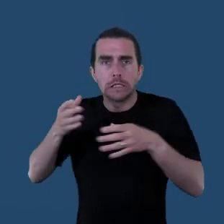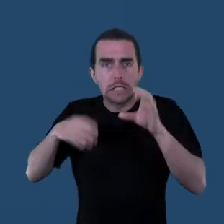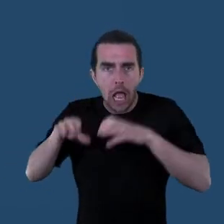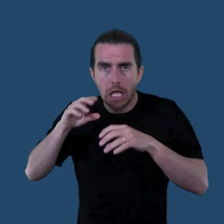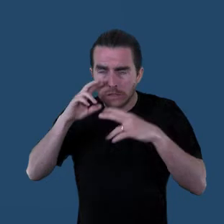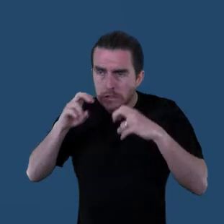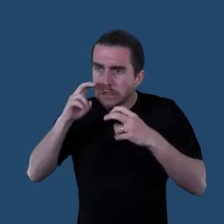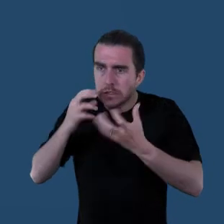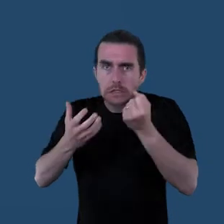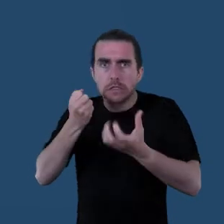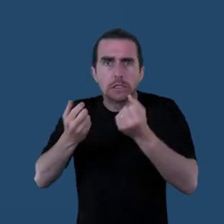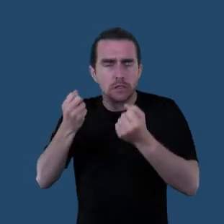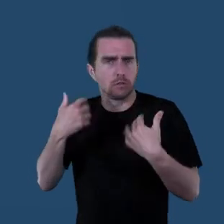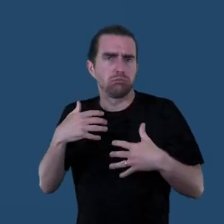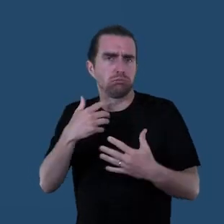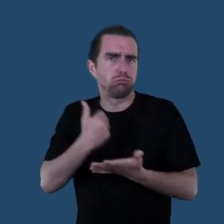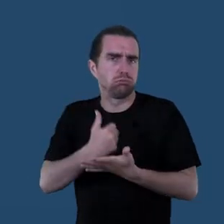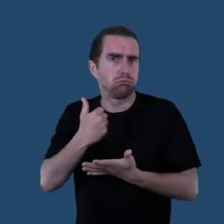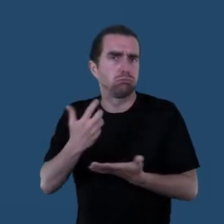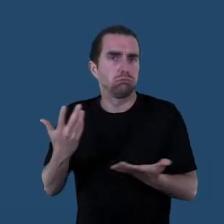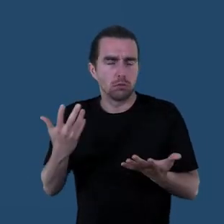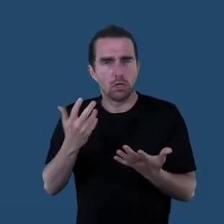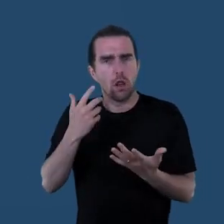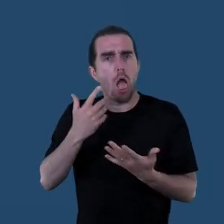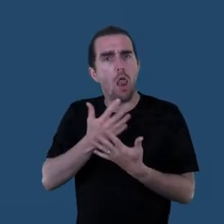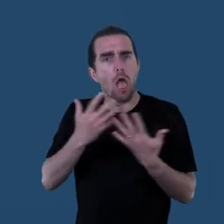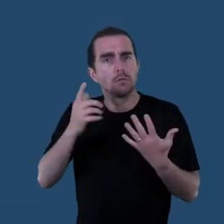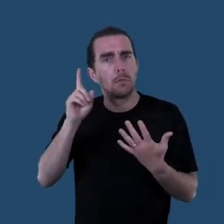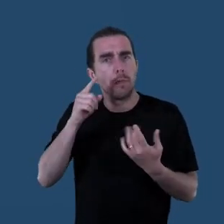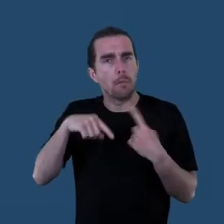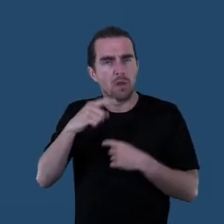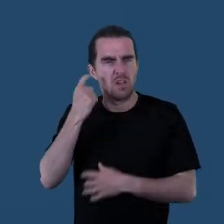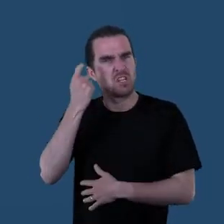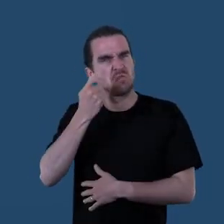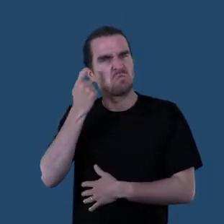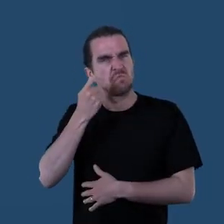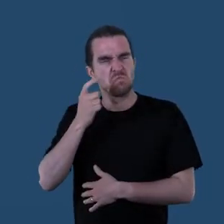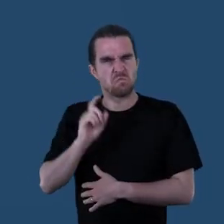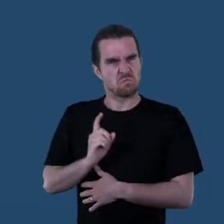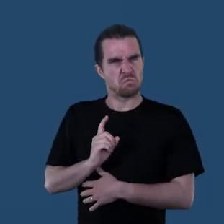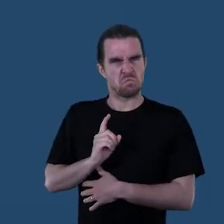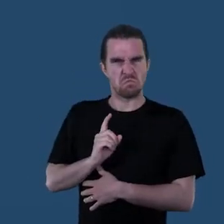is quite remarkable. And I guess a lot of people might be curious about